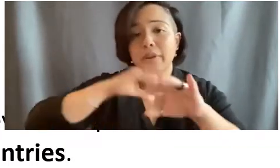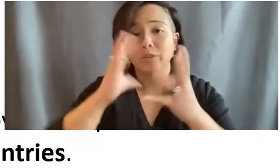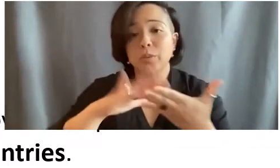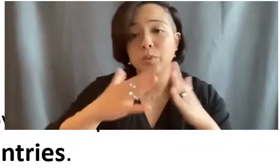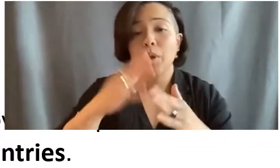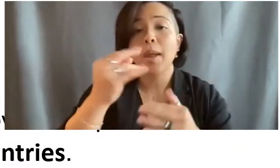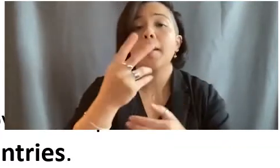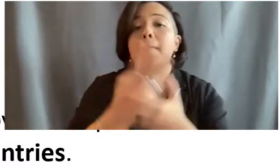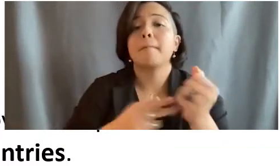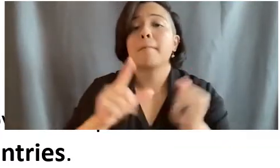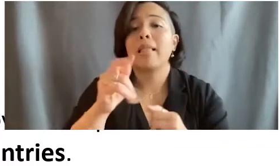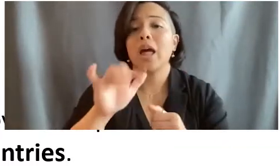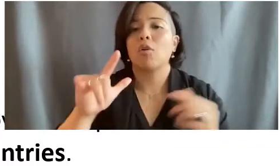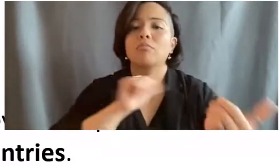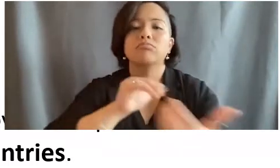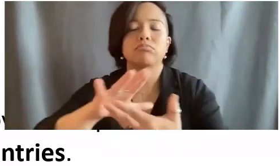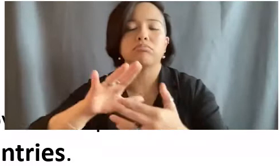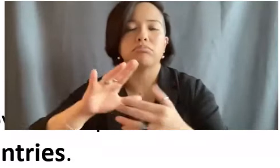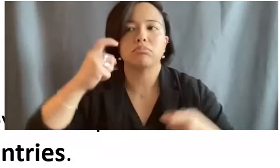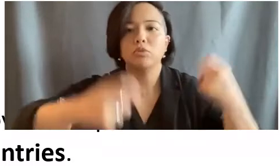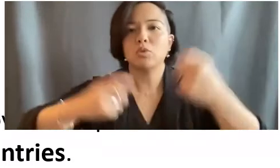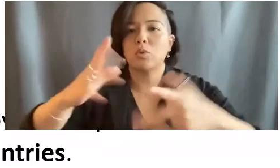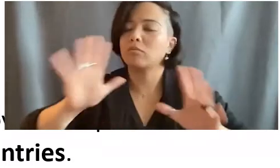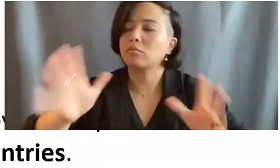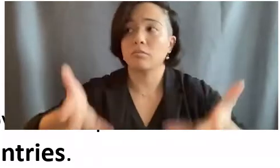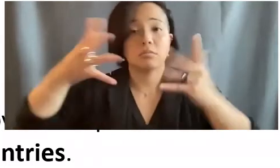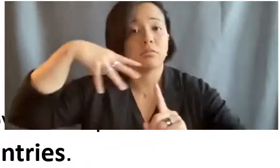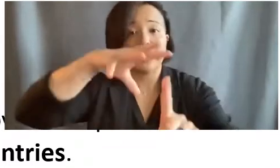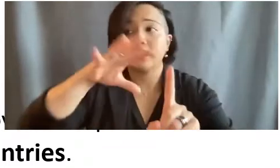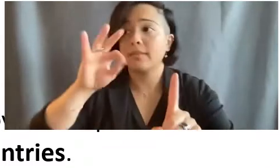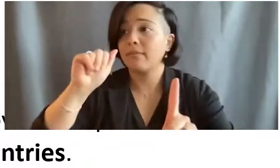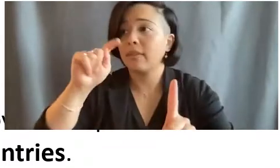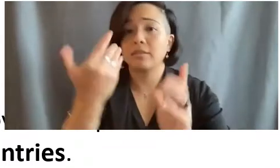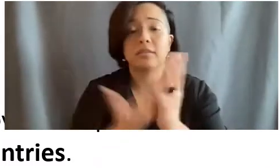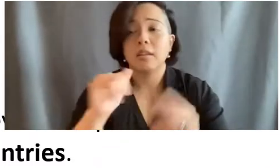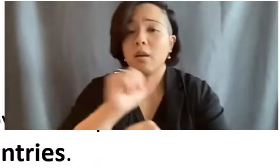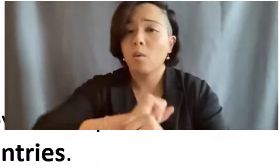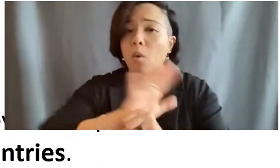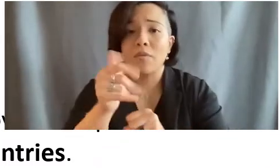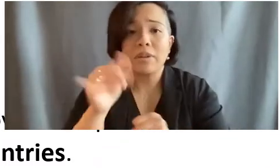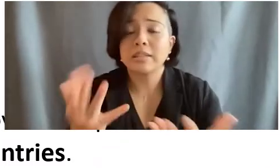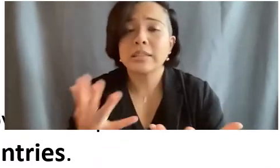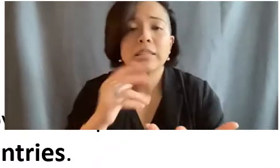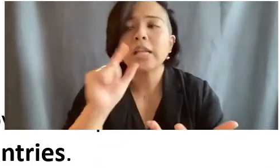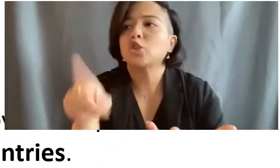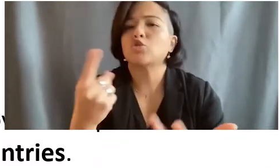raising the fact that COVID-19 was not just a health issue. It was also an education issue and I personally think it's been a really great